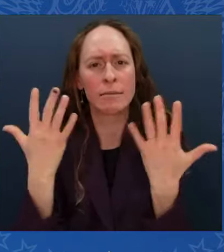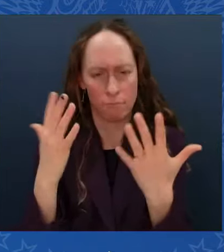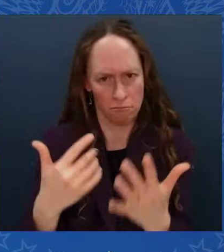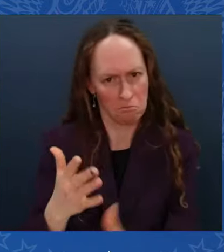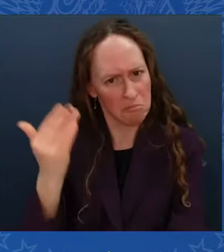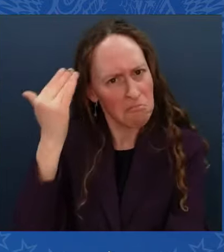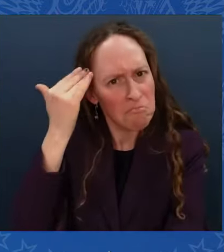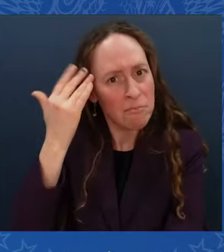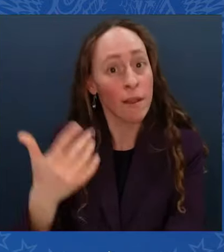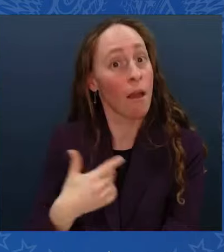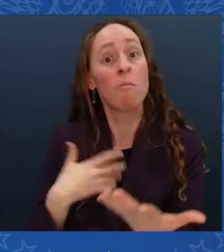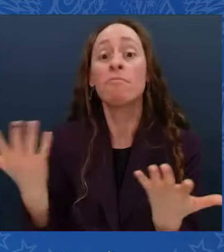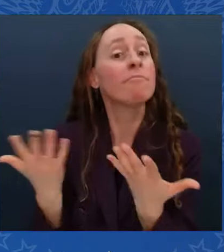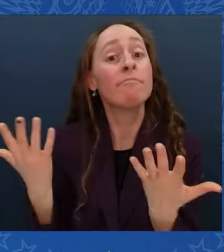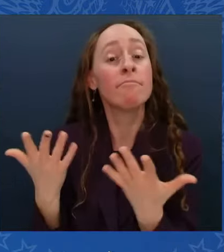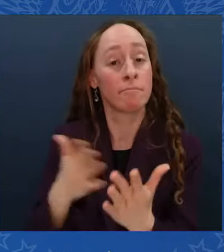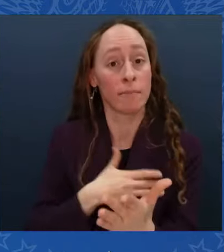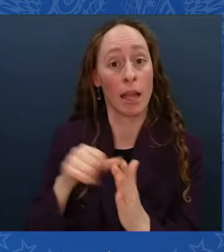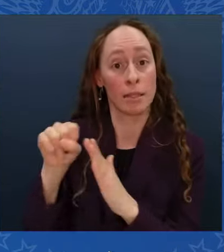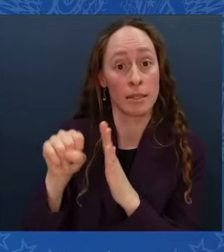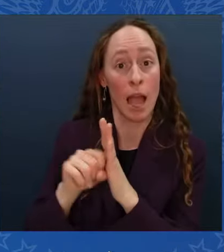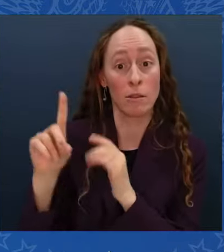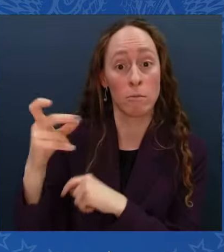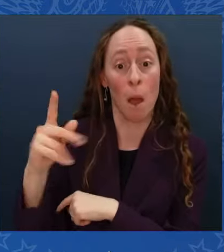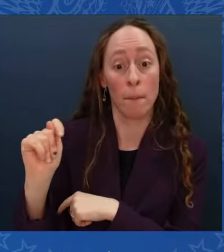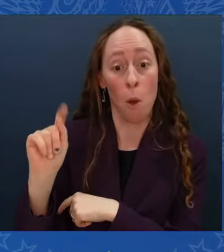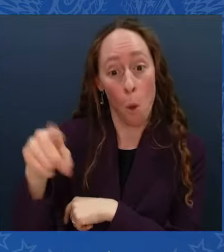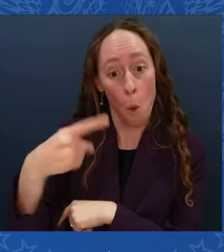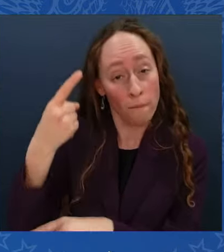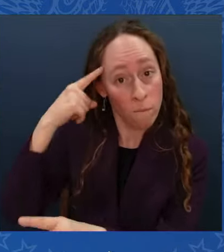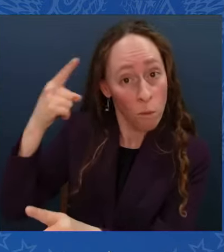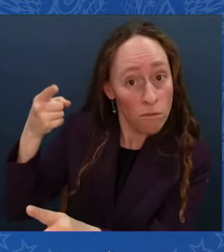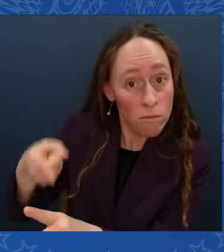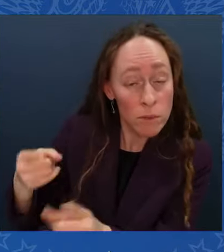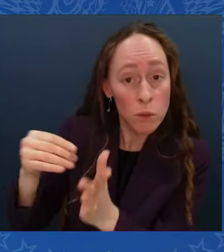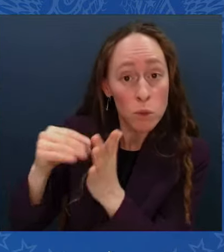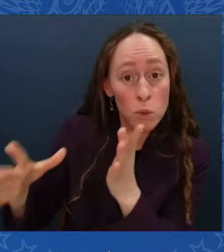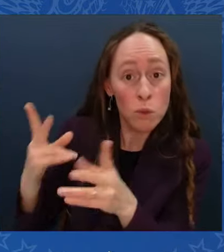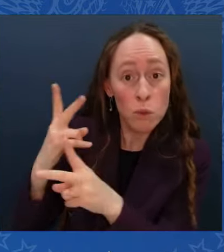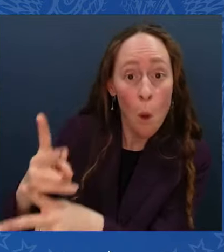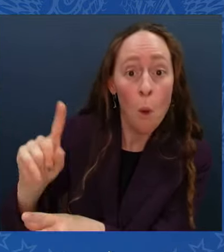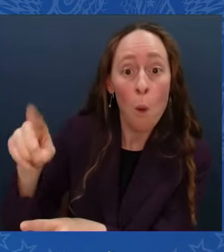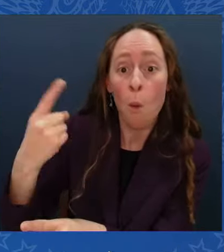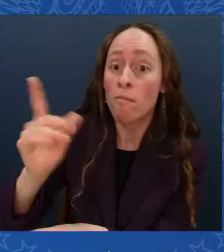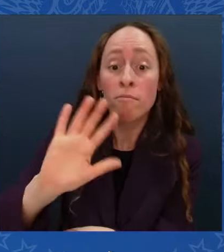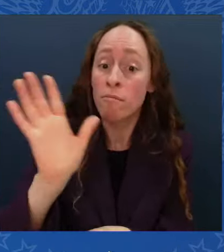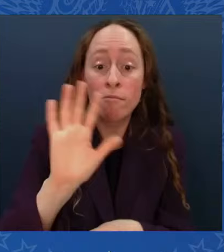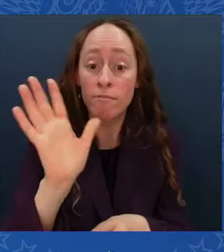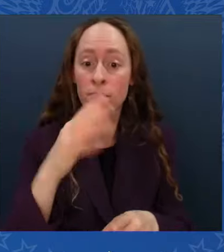but $200 million in grants for registered -- registered apprenticeship programs around the country --